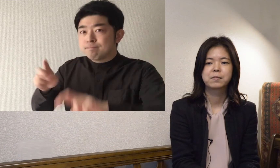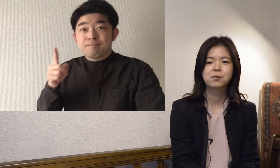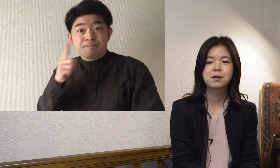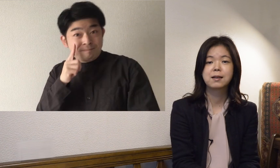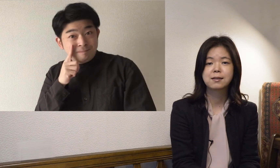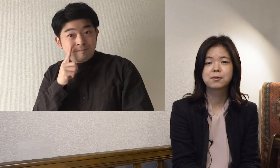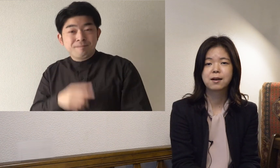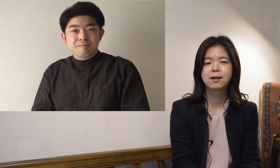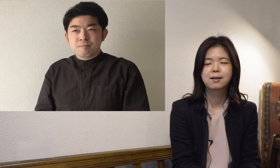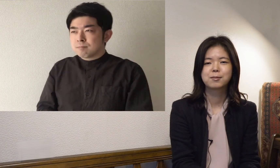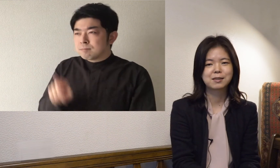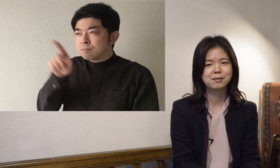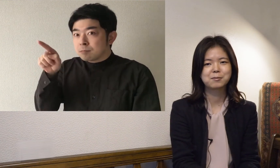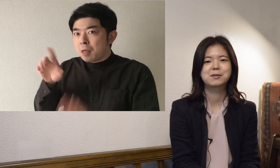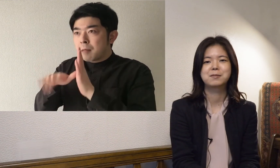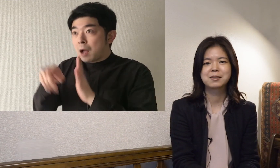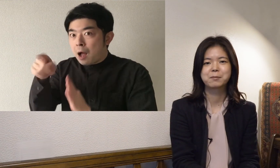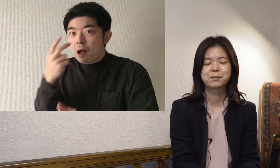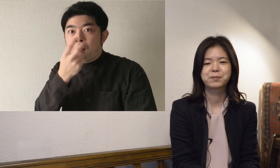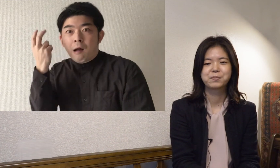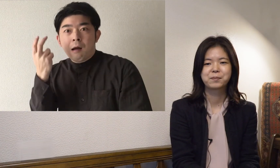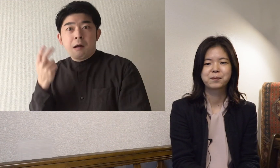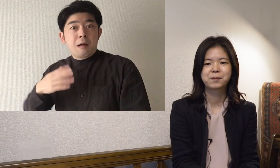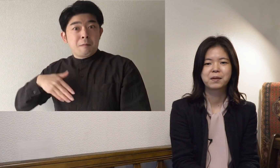You may find out what is strange.